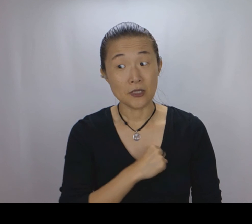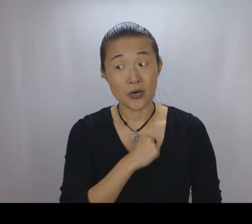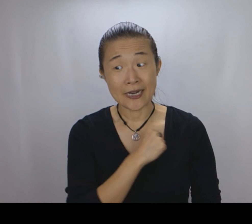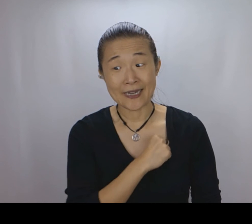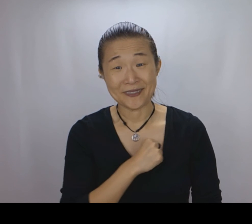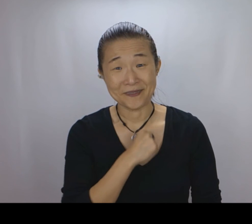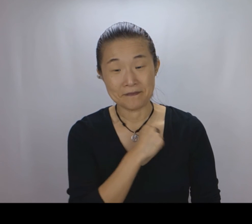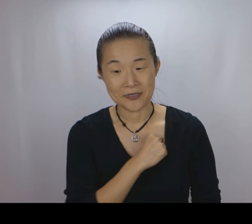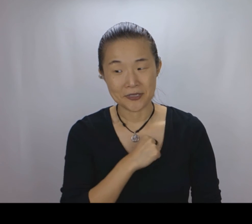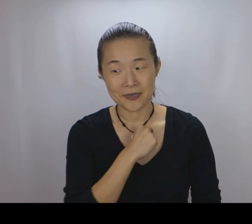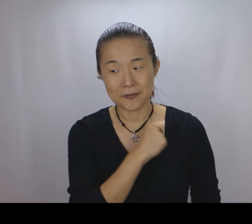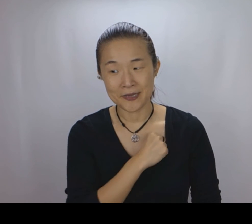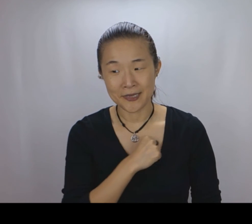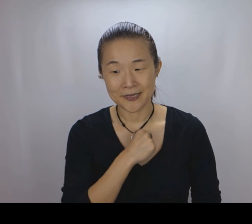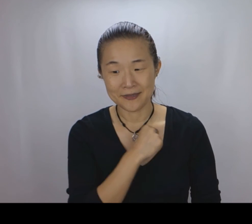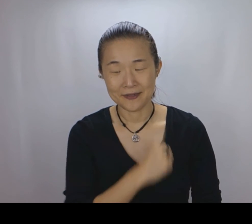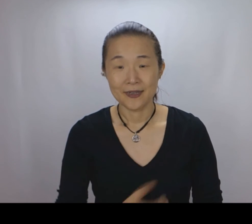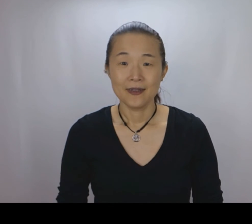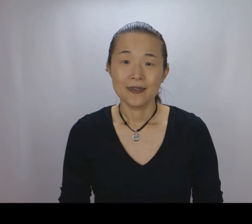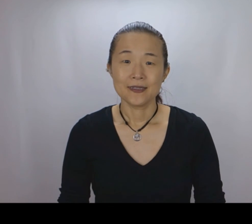"Sorry." Sorry about that."